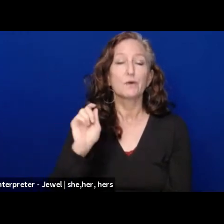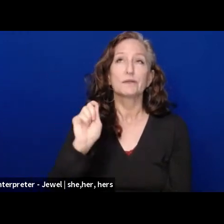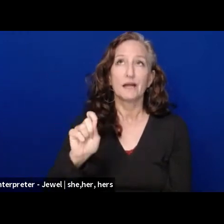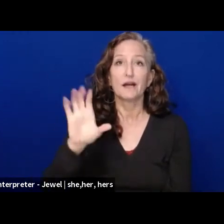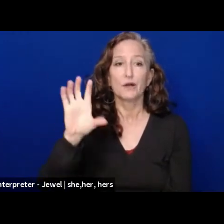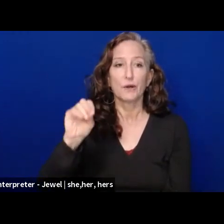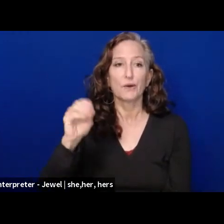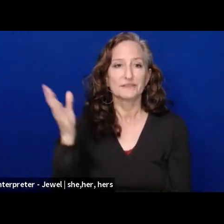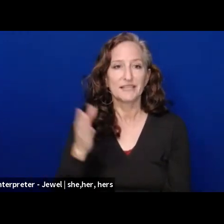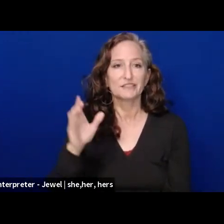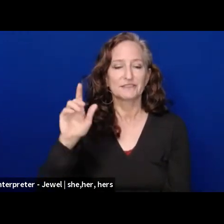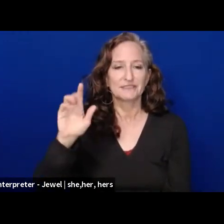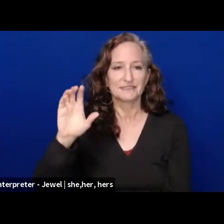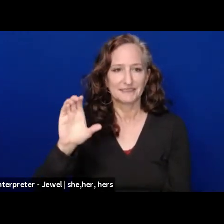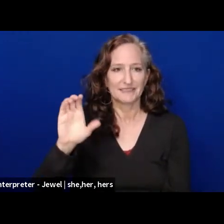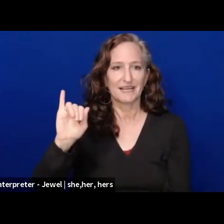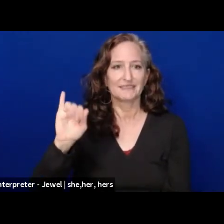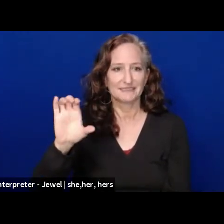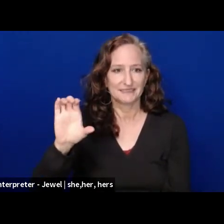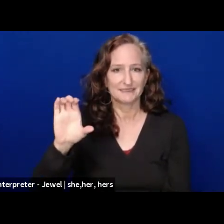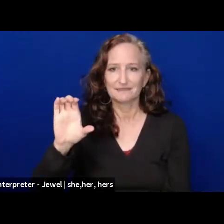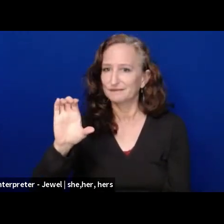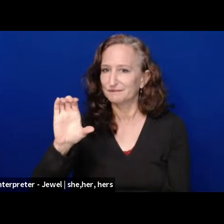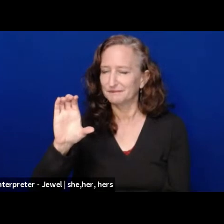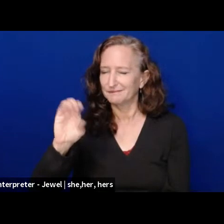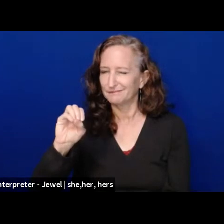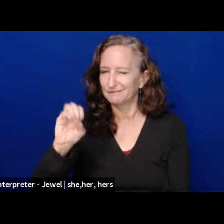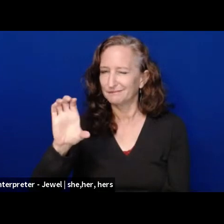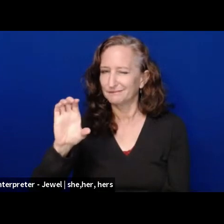Use the Q&A. I will spend time on questions. If you have questions,